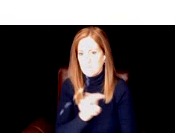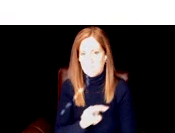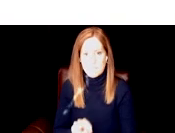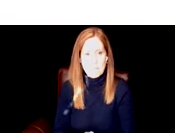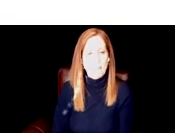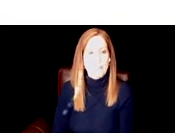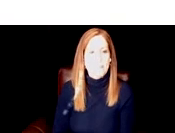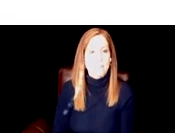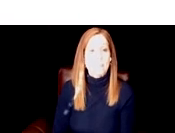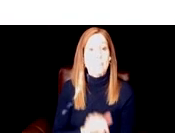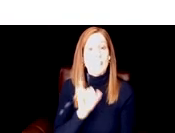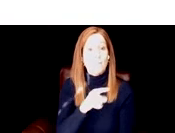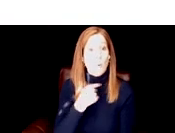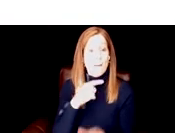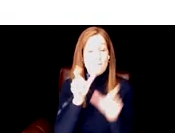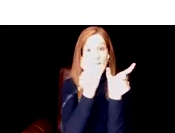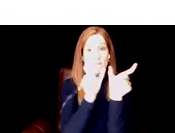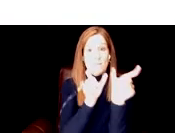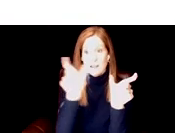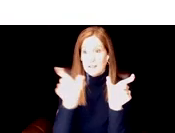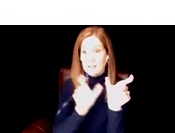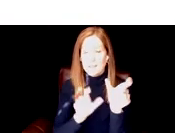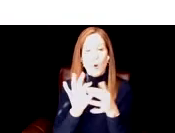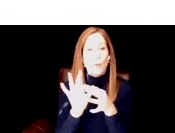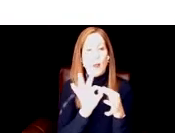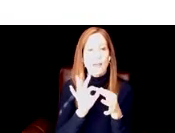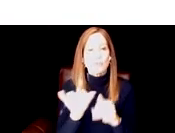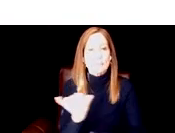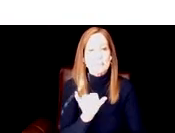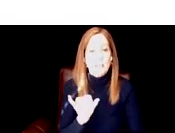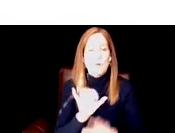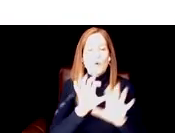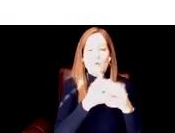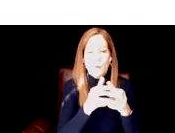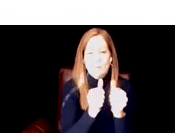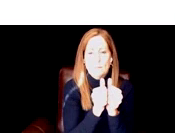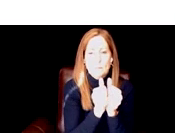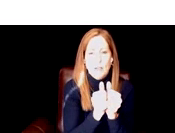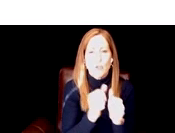If you have fields that are related or similar, consider grouping them together using fieldsets.